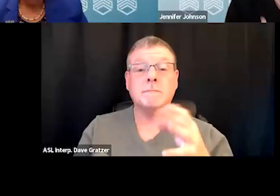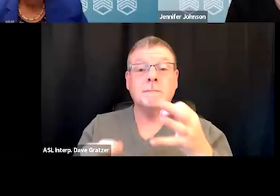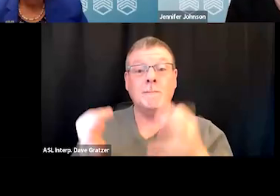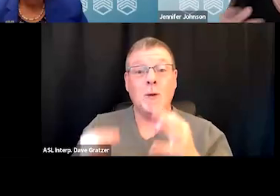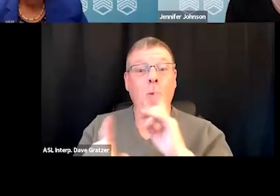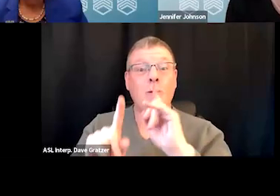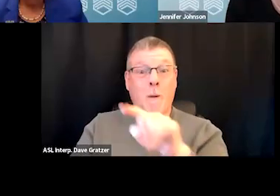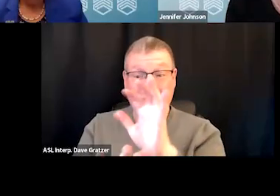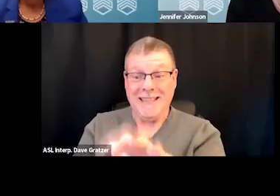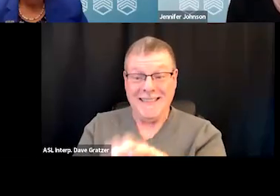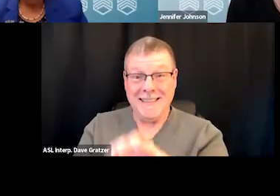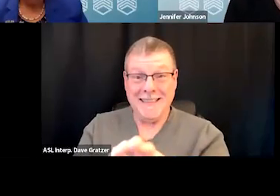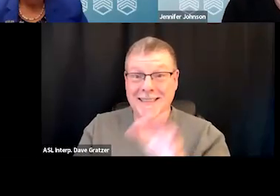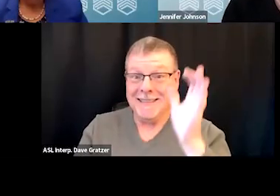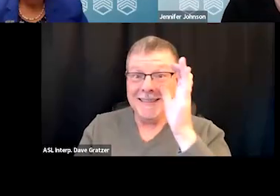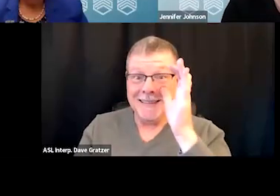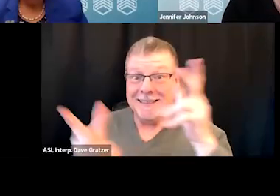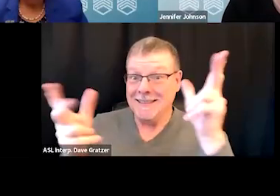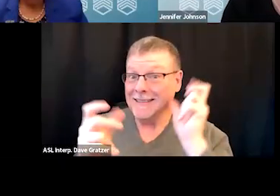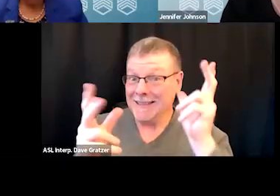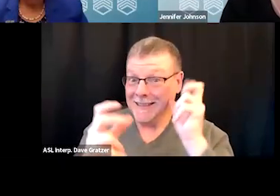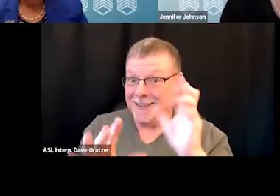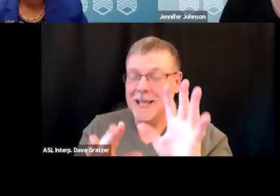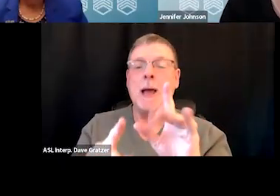take down the information that you're seeing, but also become the narrator.